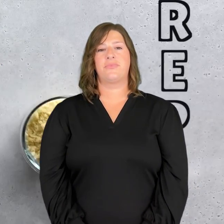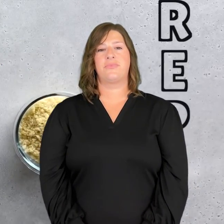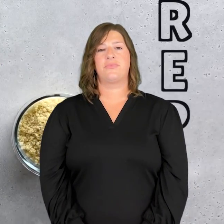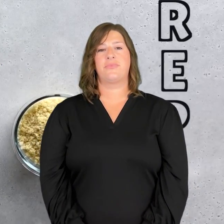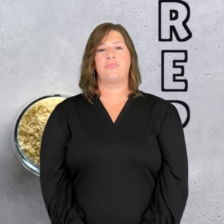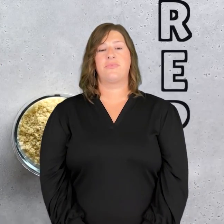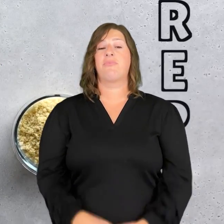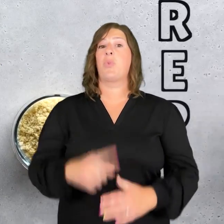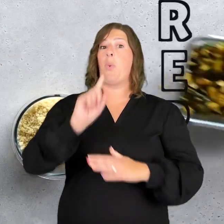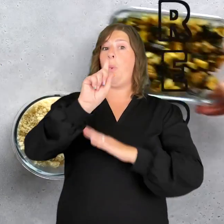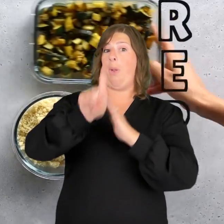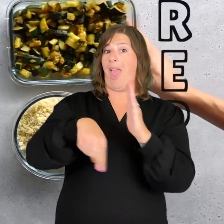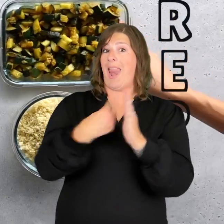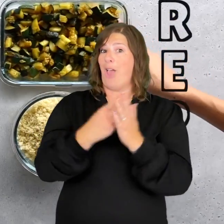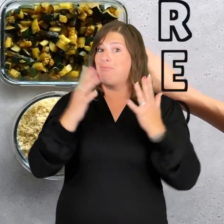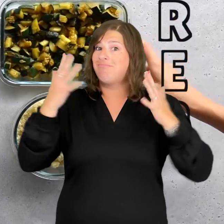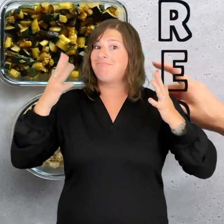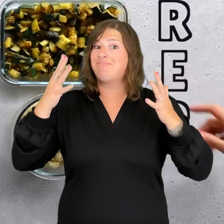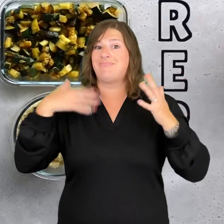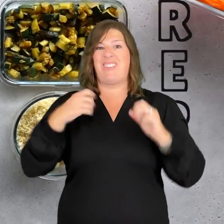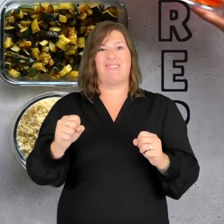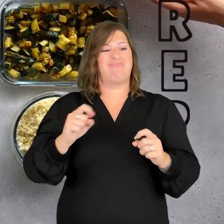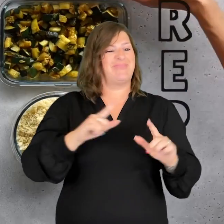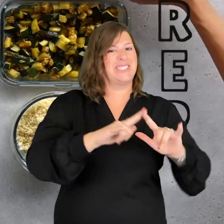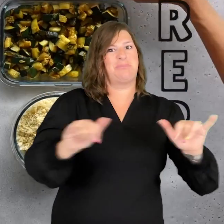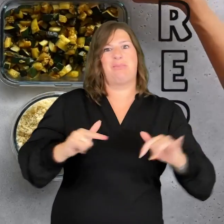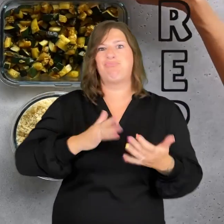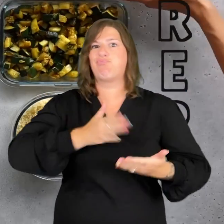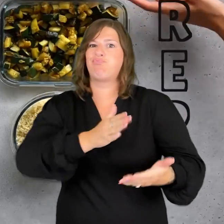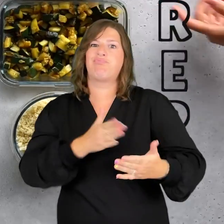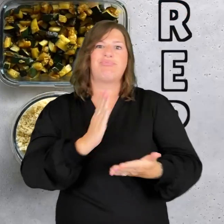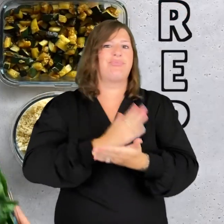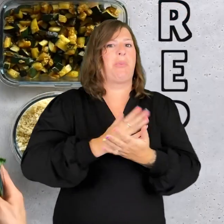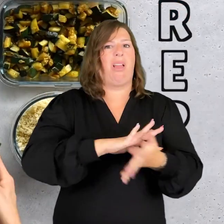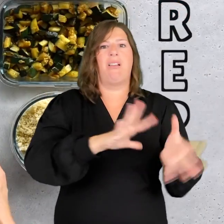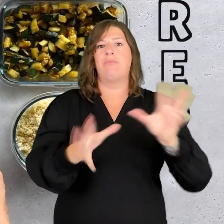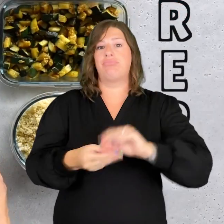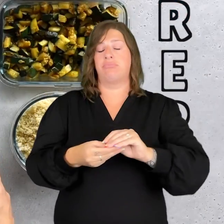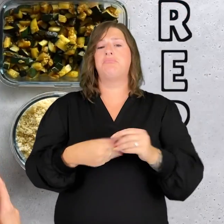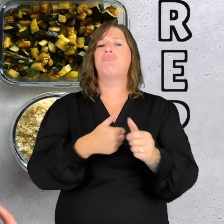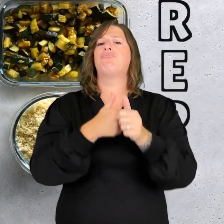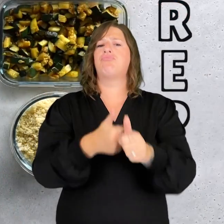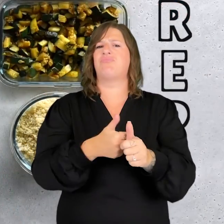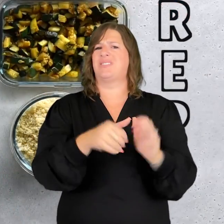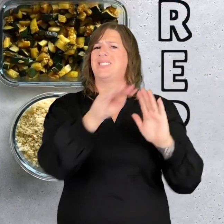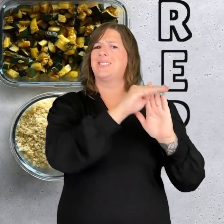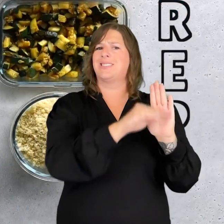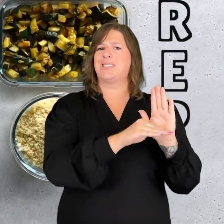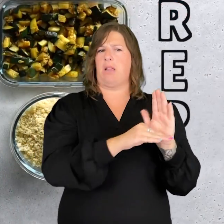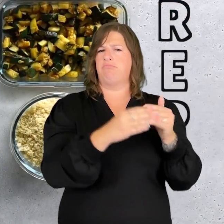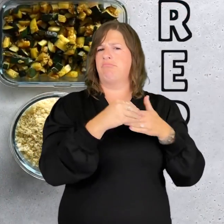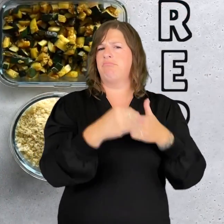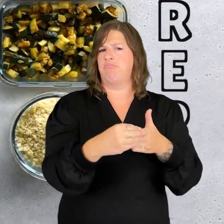For the meal prep to come together in just one hour we're going to need to multitask. So I've outlined the steps in the order that you're going to want to complete them.